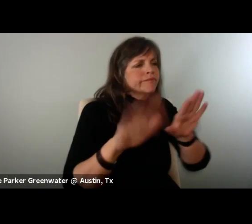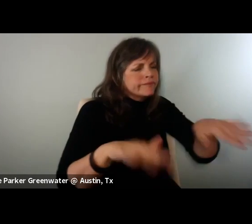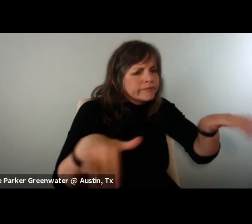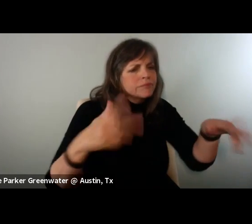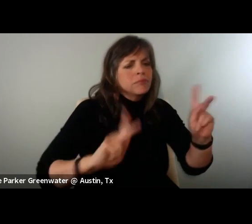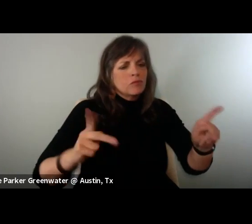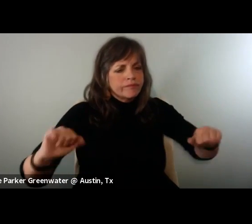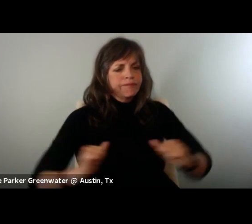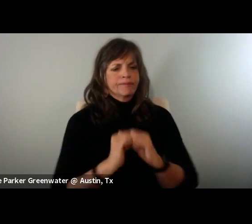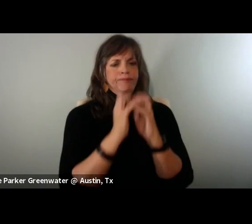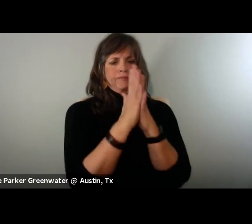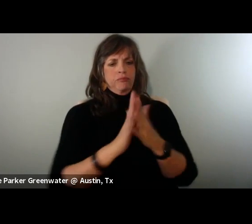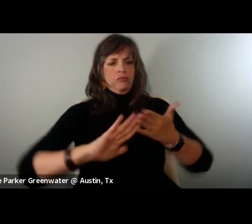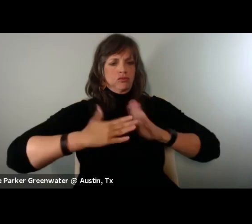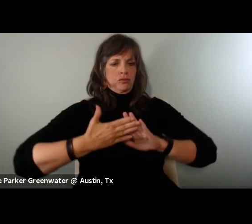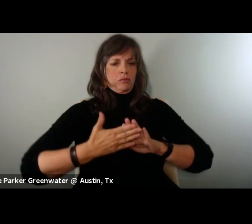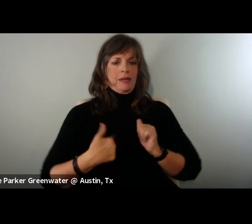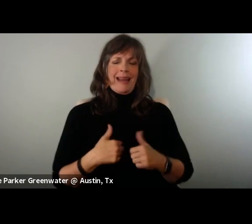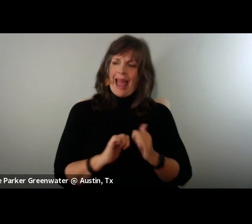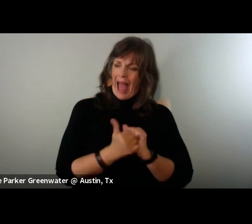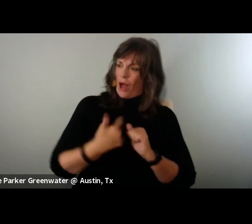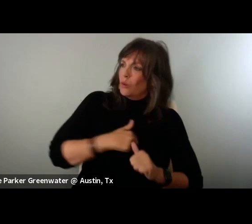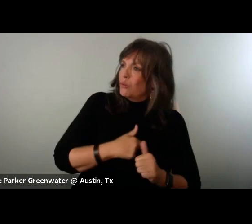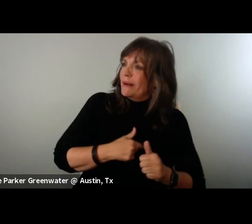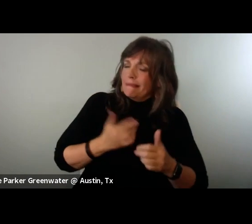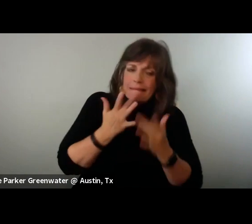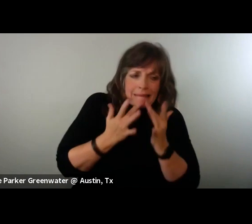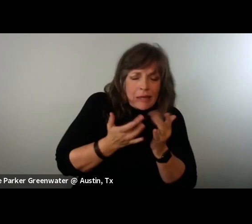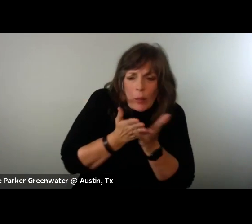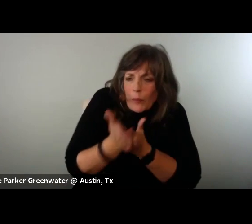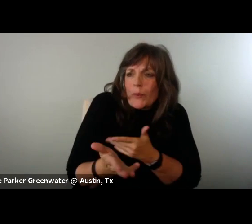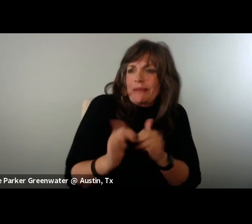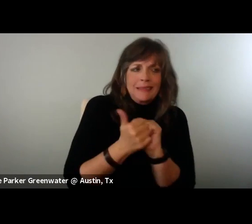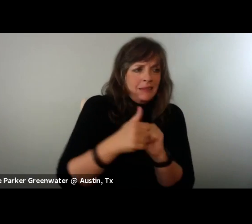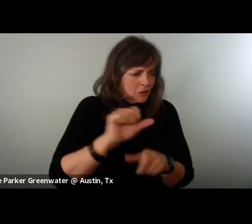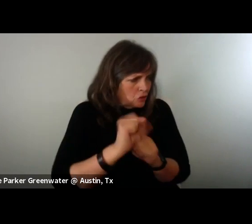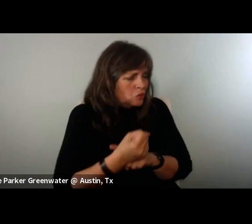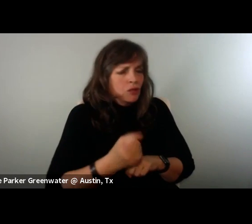were going to weather this crisis financially. Resources began to show up on the Facebook thread,